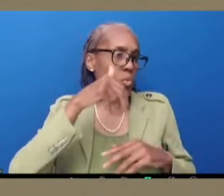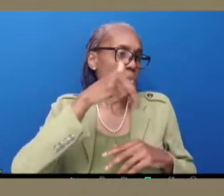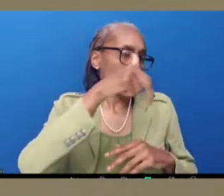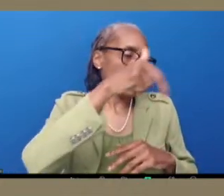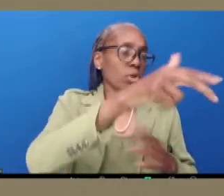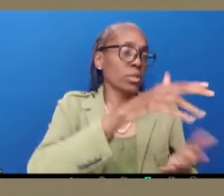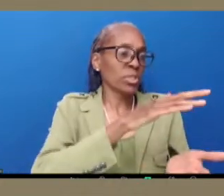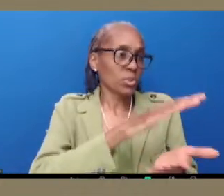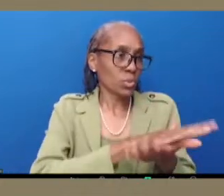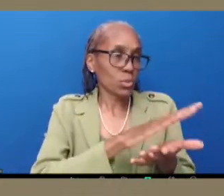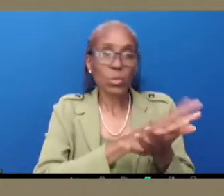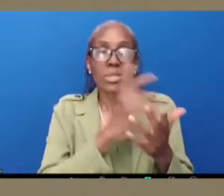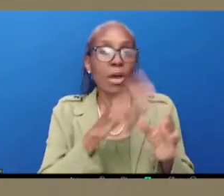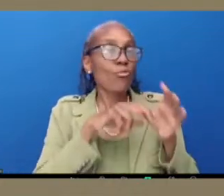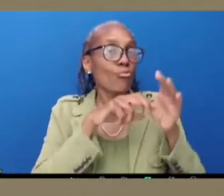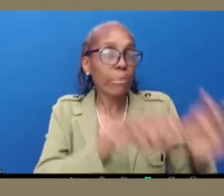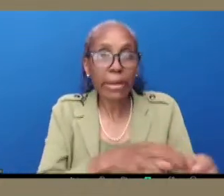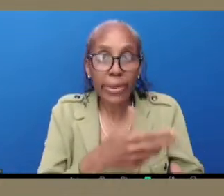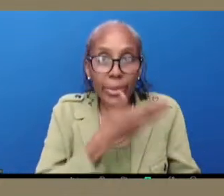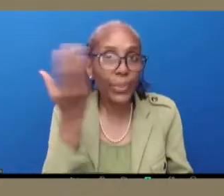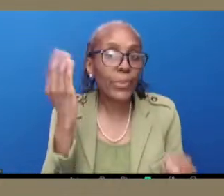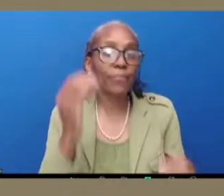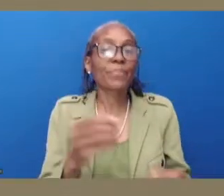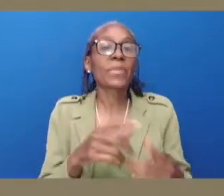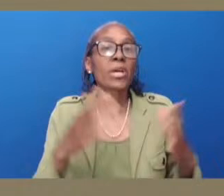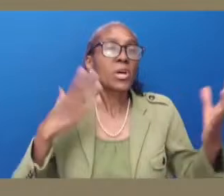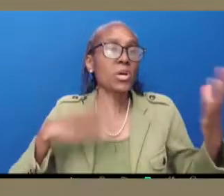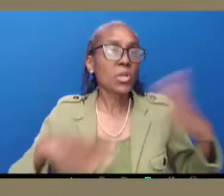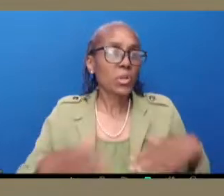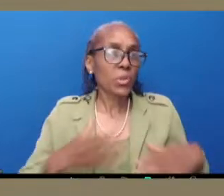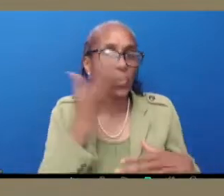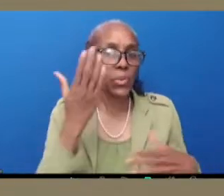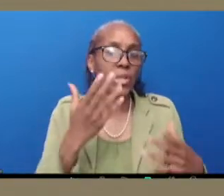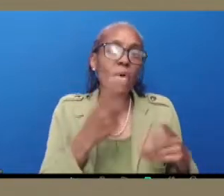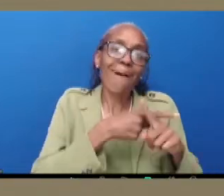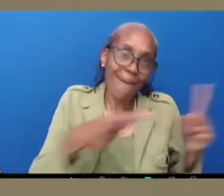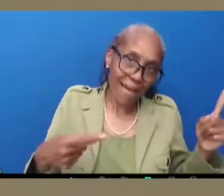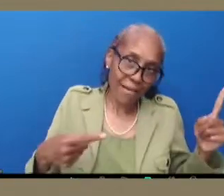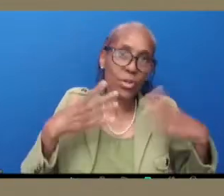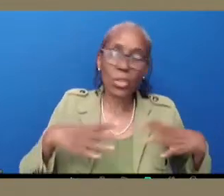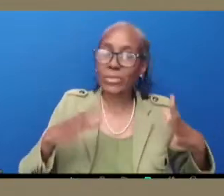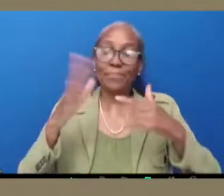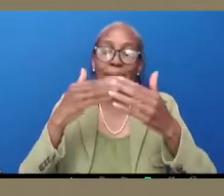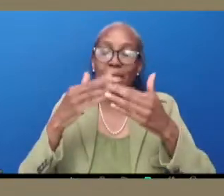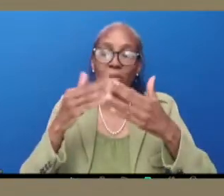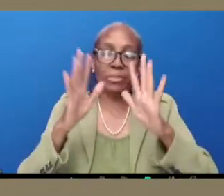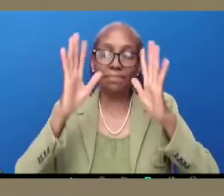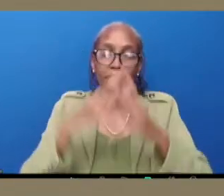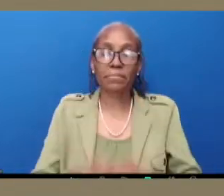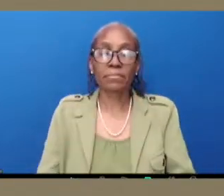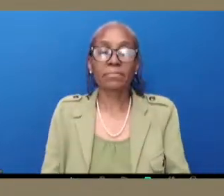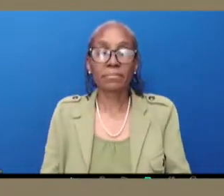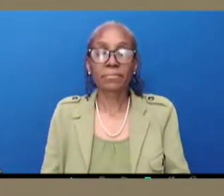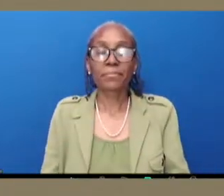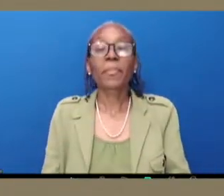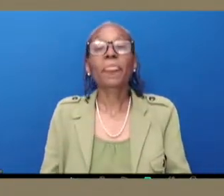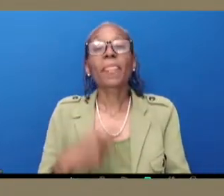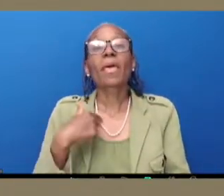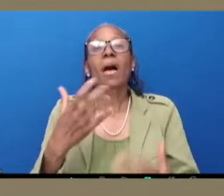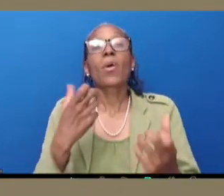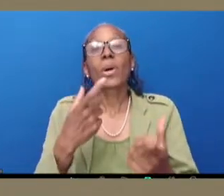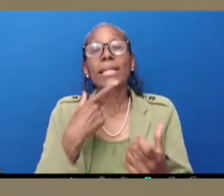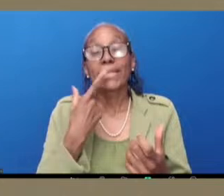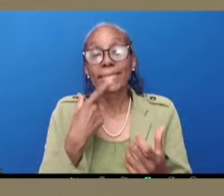AND THE RAINING AND THE KIDS